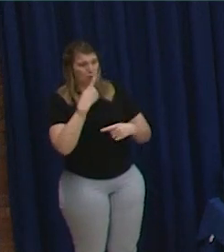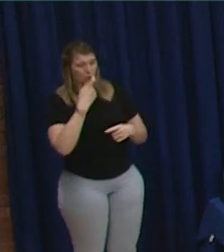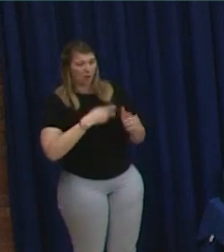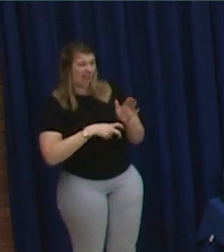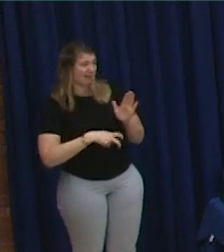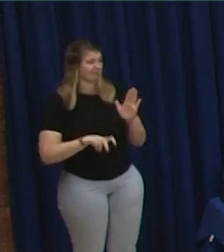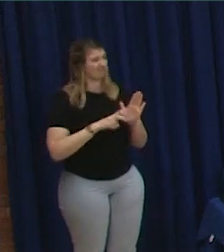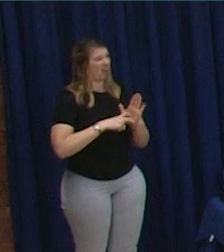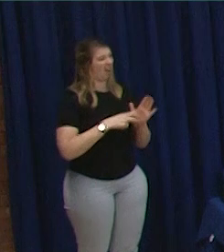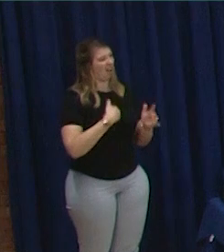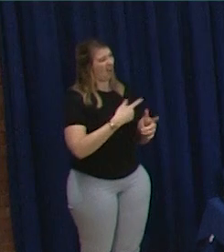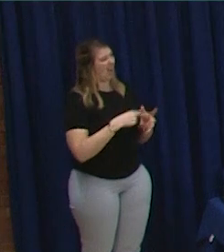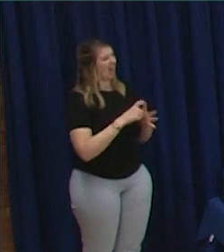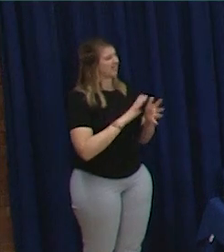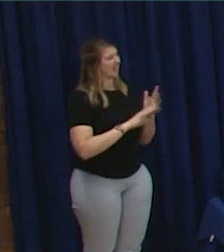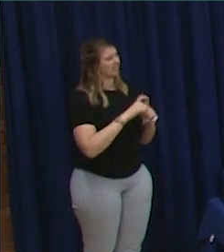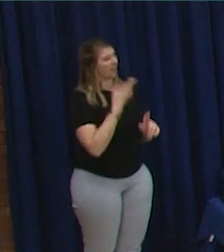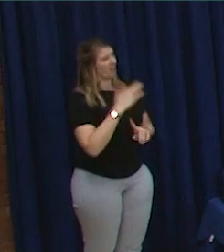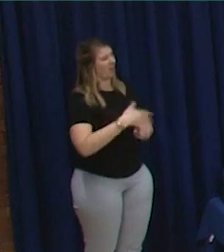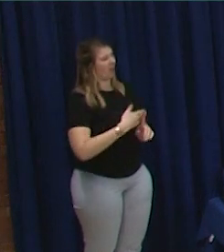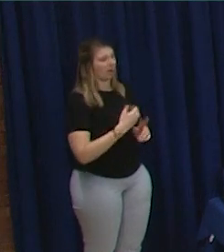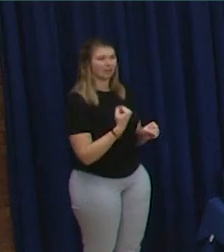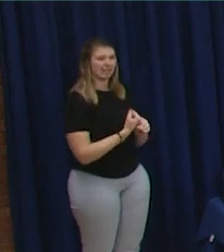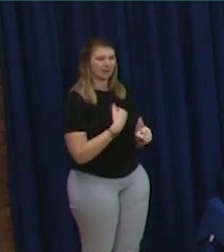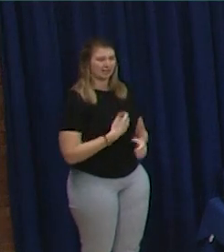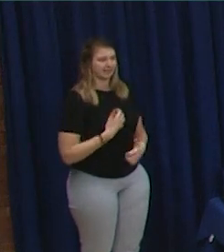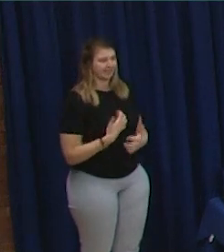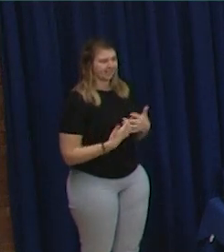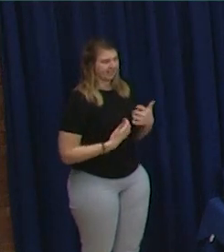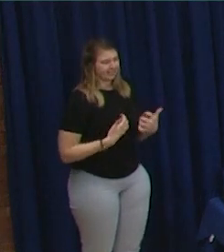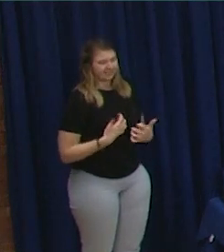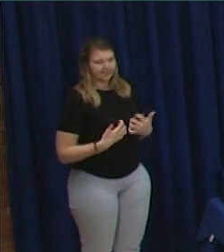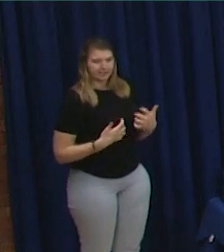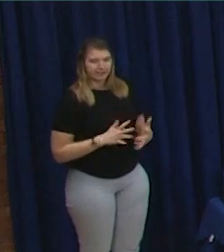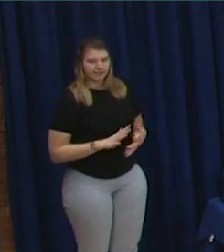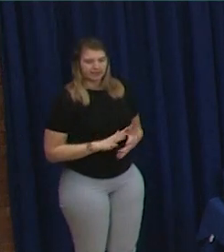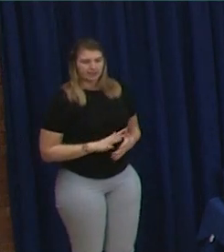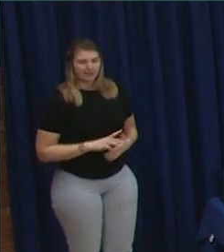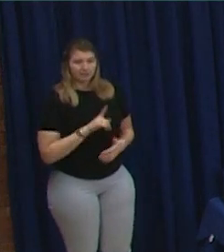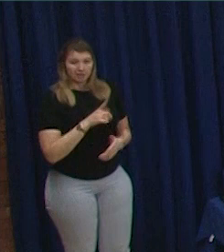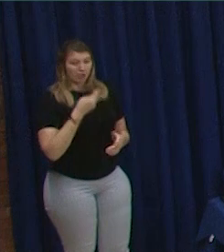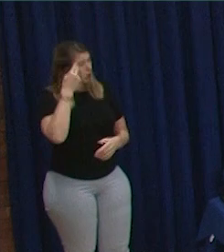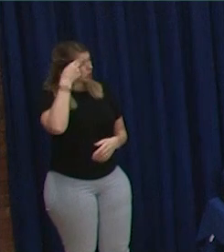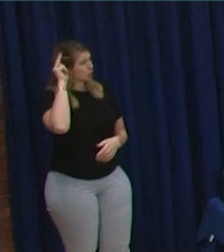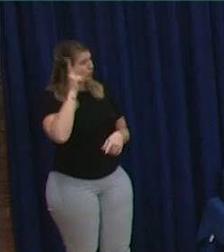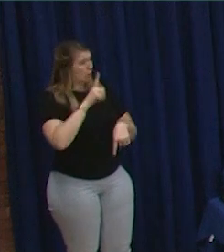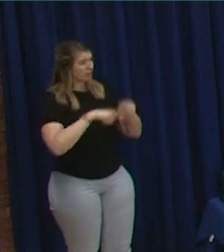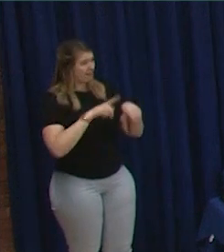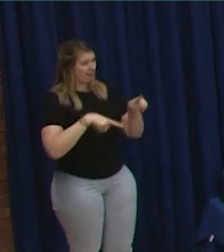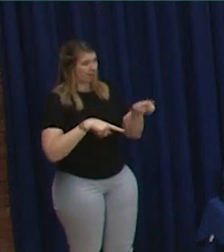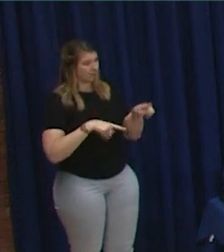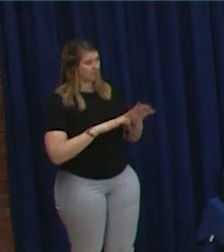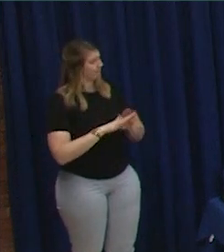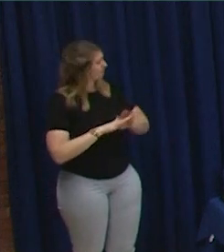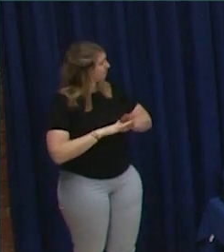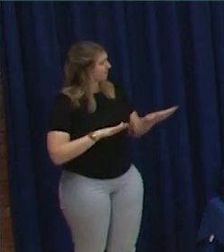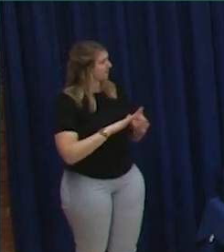makes me a little bit cross, but neurodiverse does not mean less. I think I'm here because